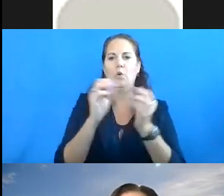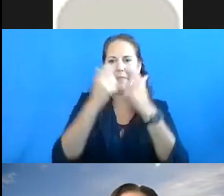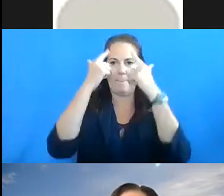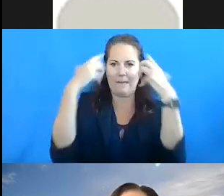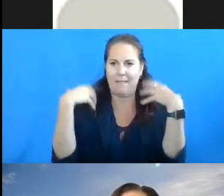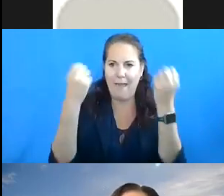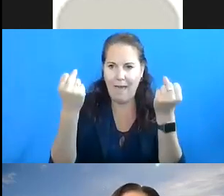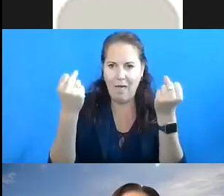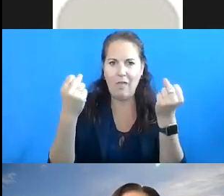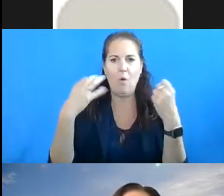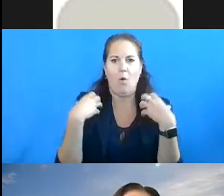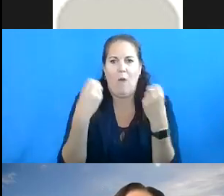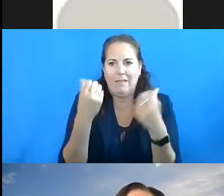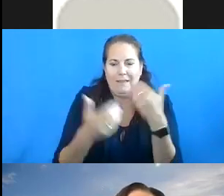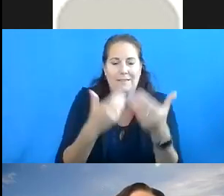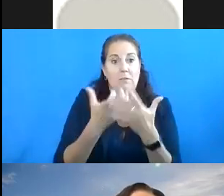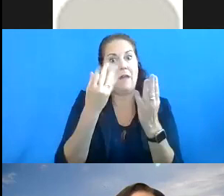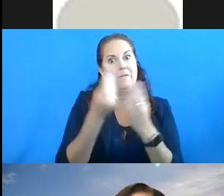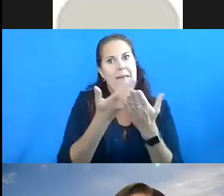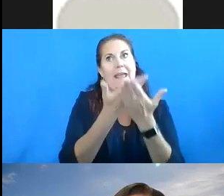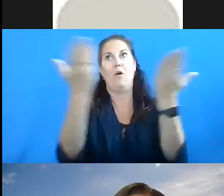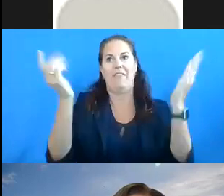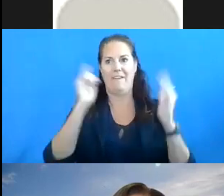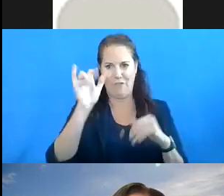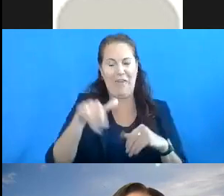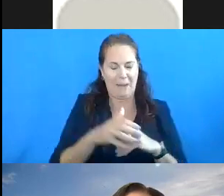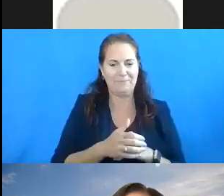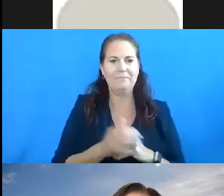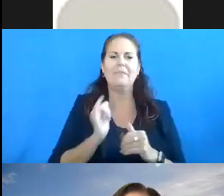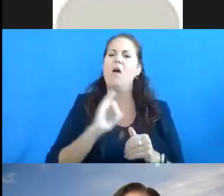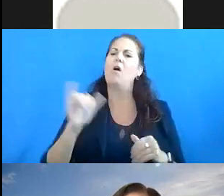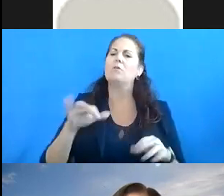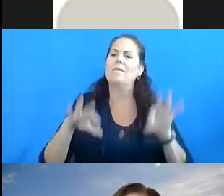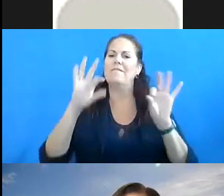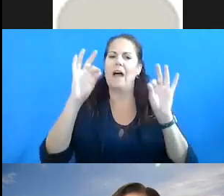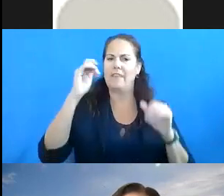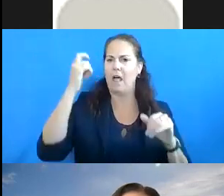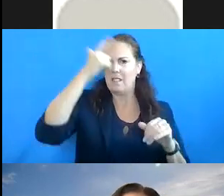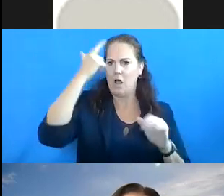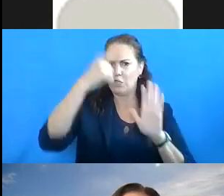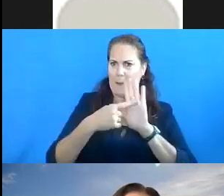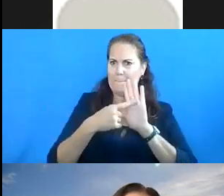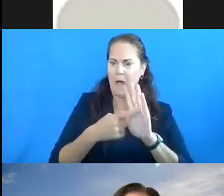and there is a lot of funding for that, so I also find the logic model is really, really good. It